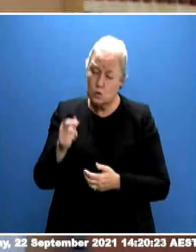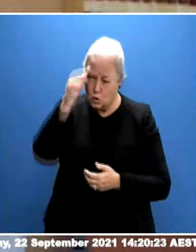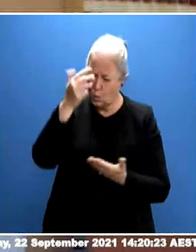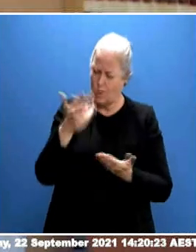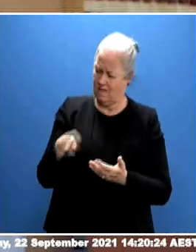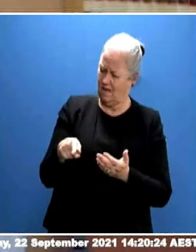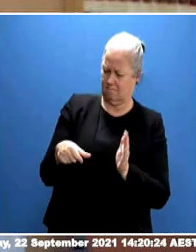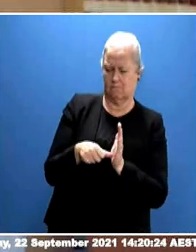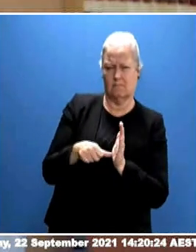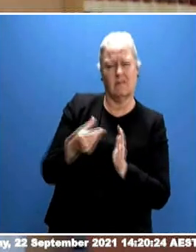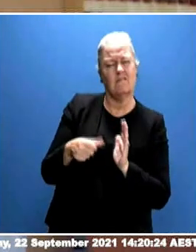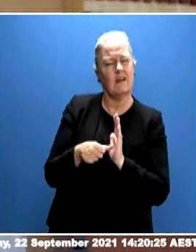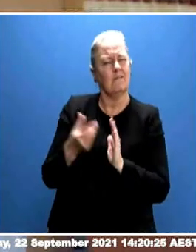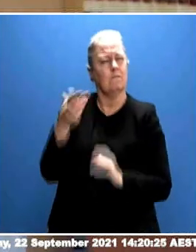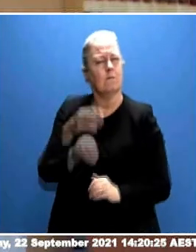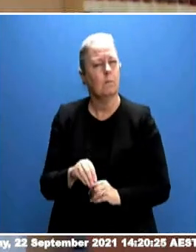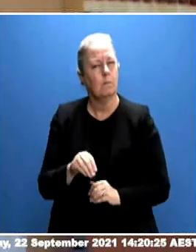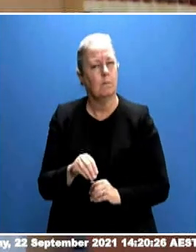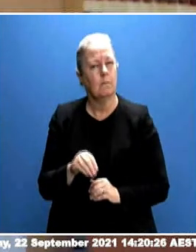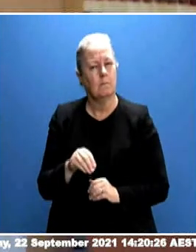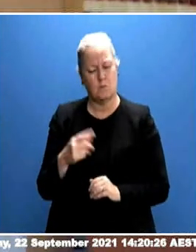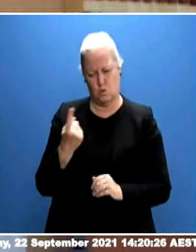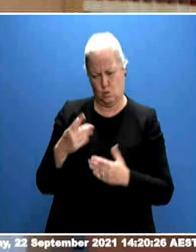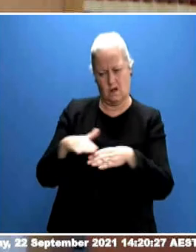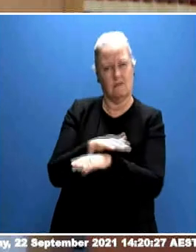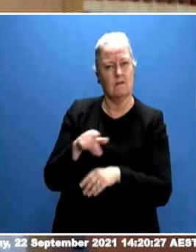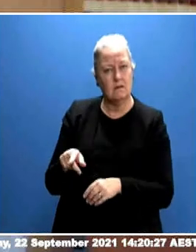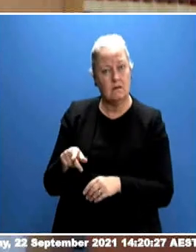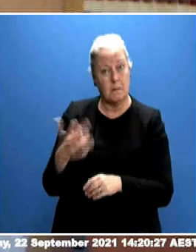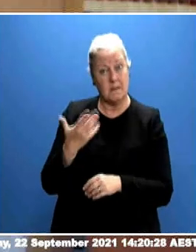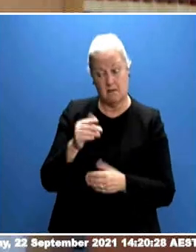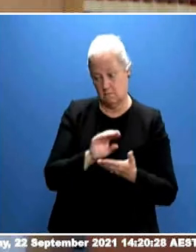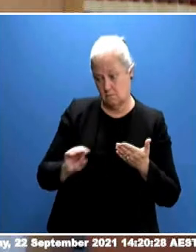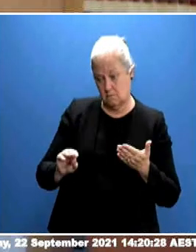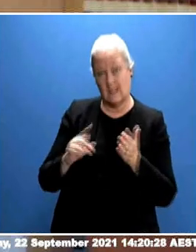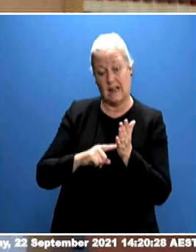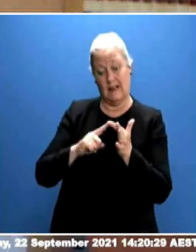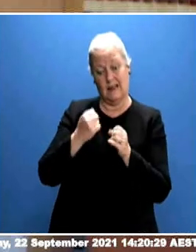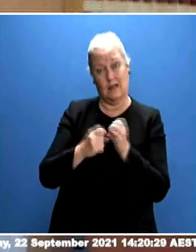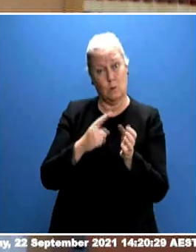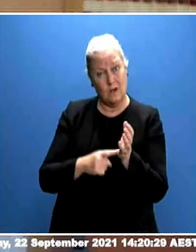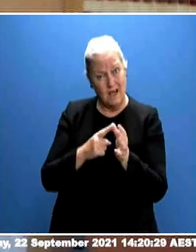Is that a funding to Legal Aid that comes out of its general resources,